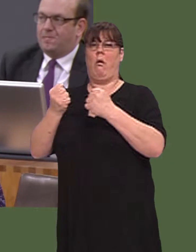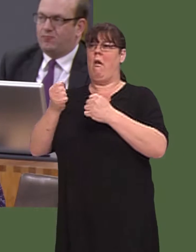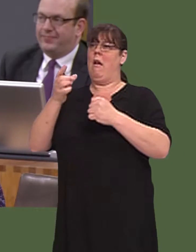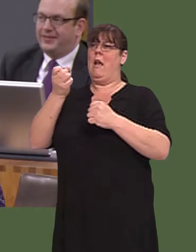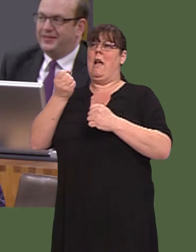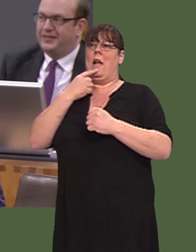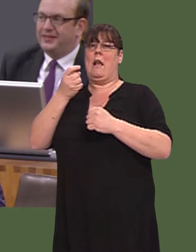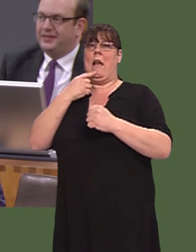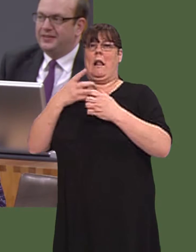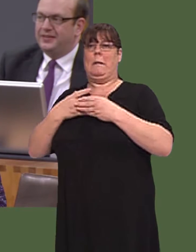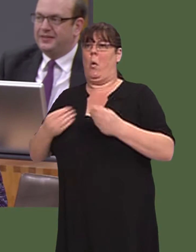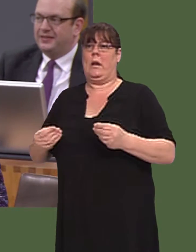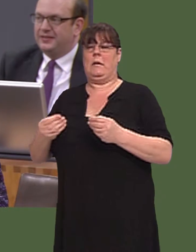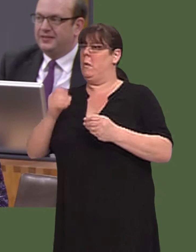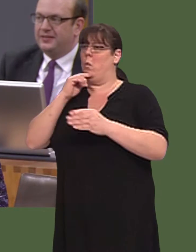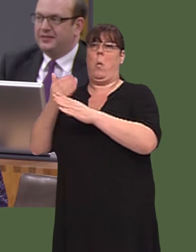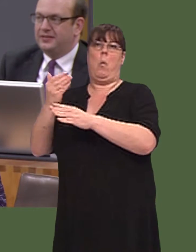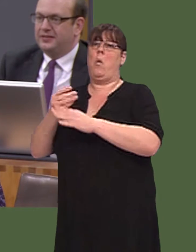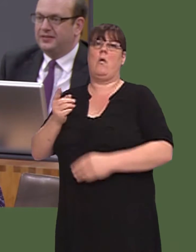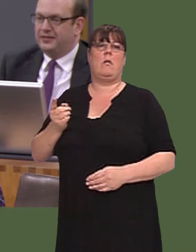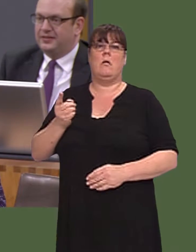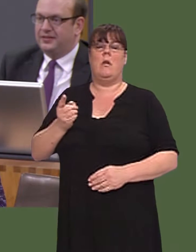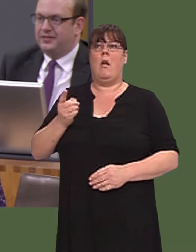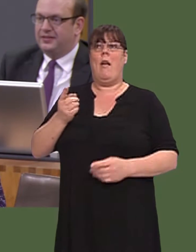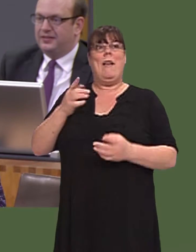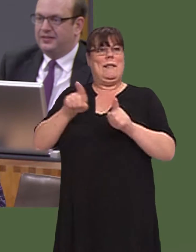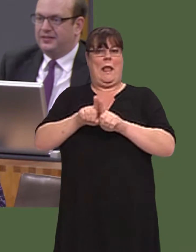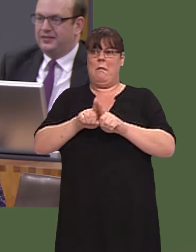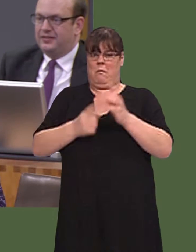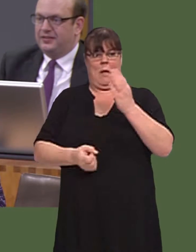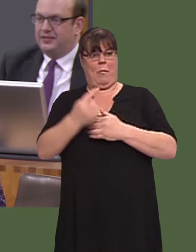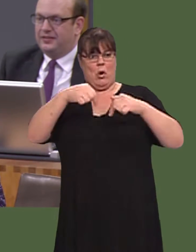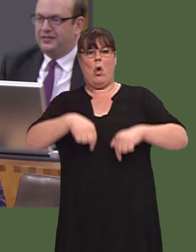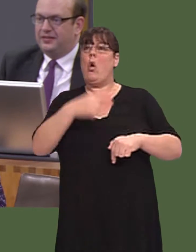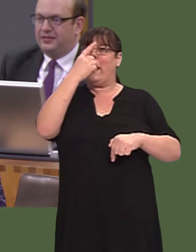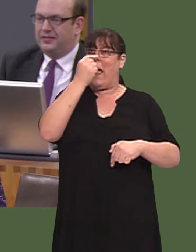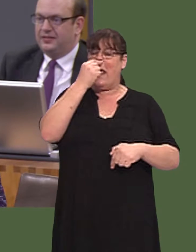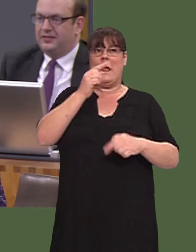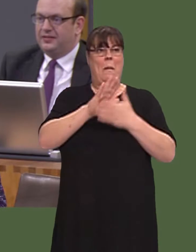been seen. Unless drastic action is taken, we will be living in the world that existed before the